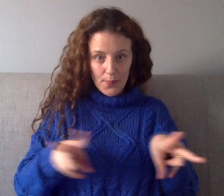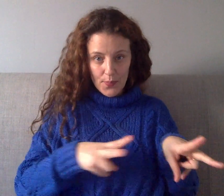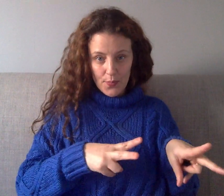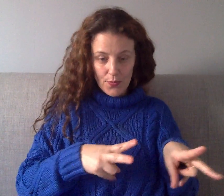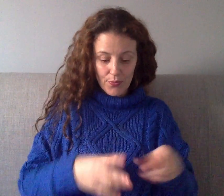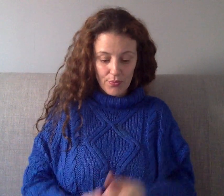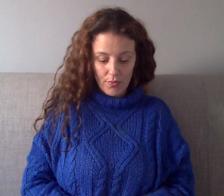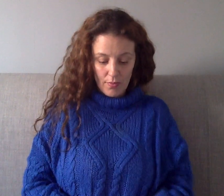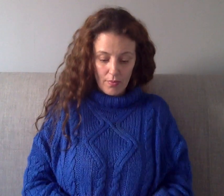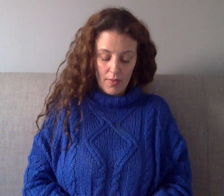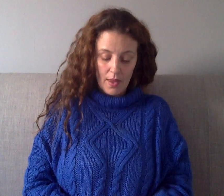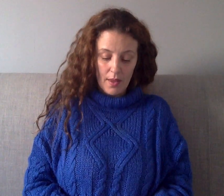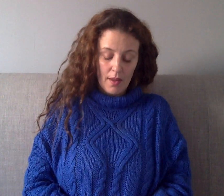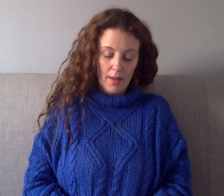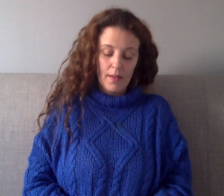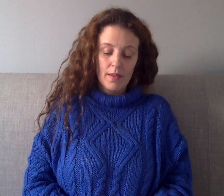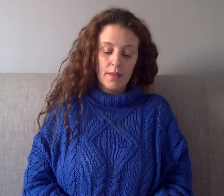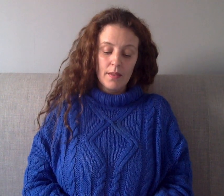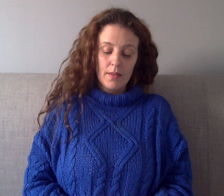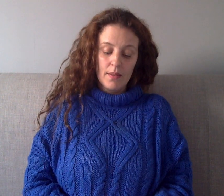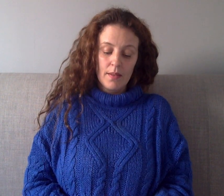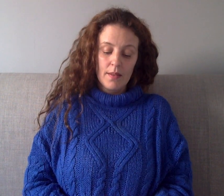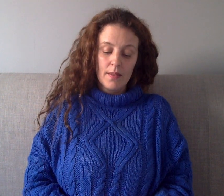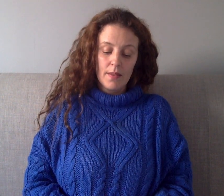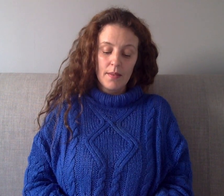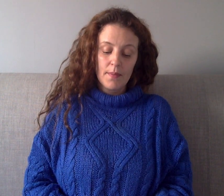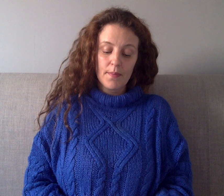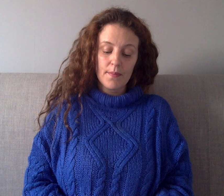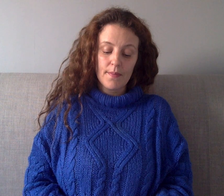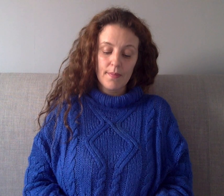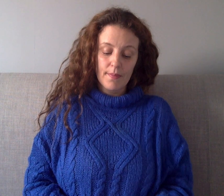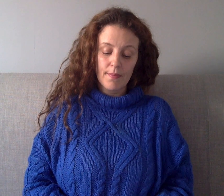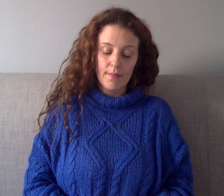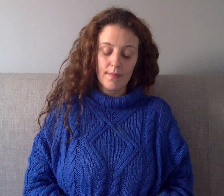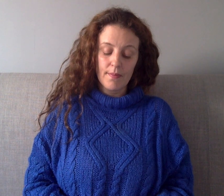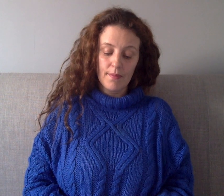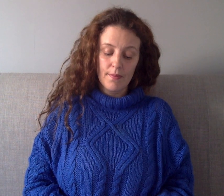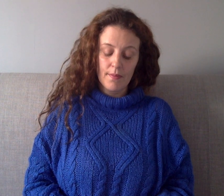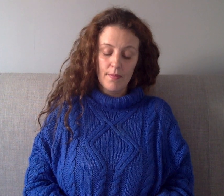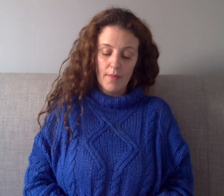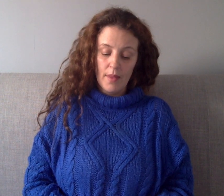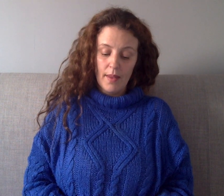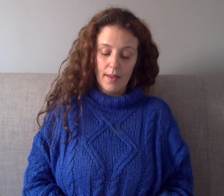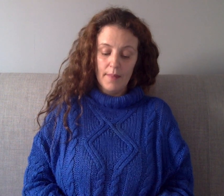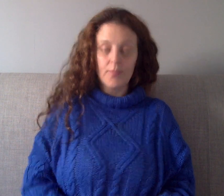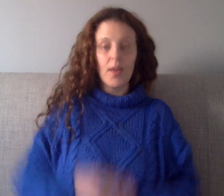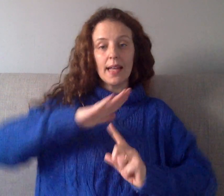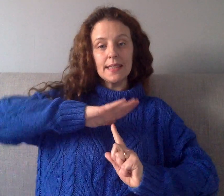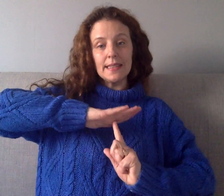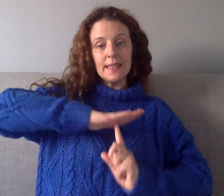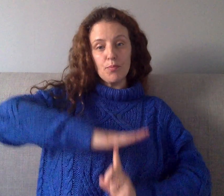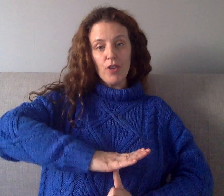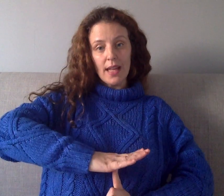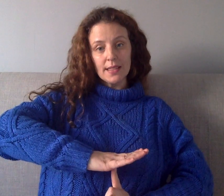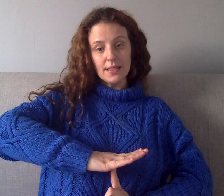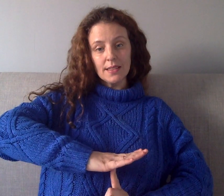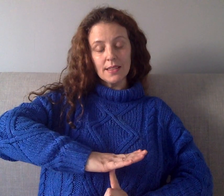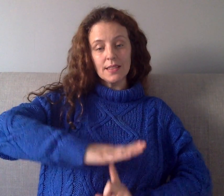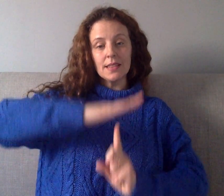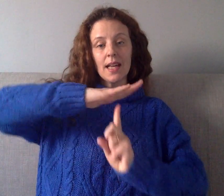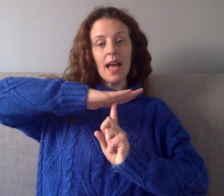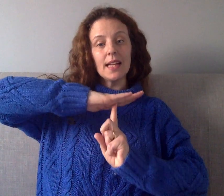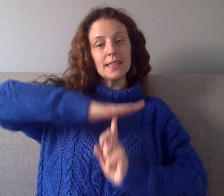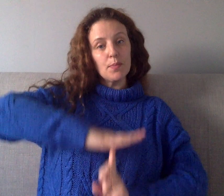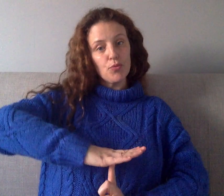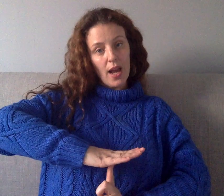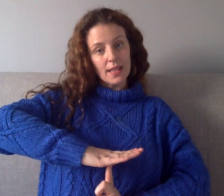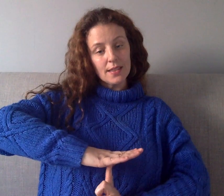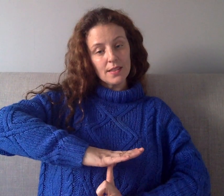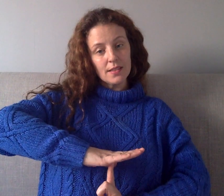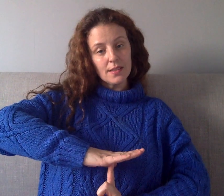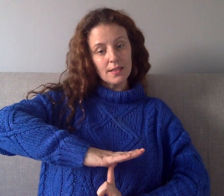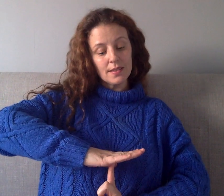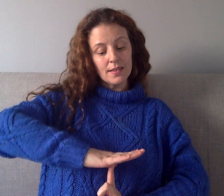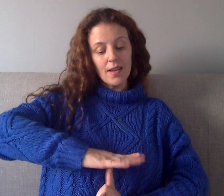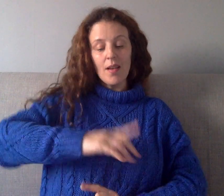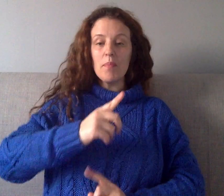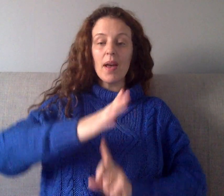DEPRESSED